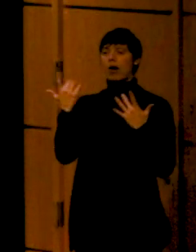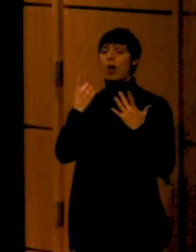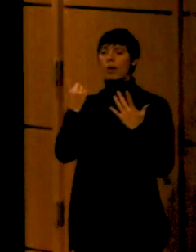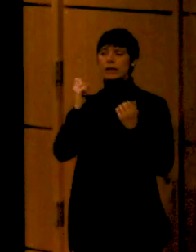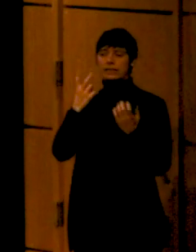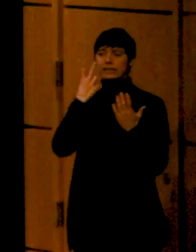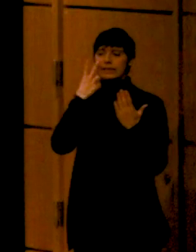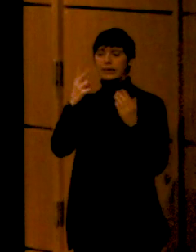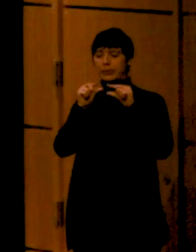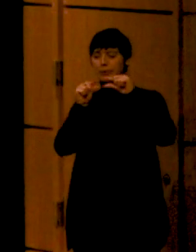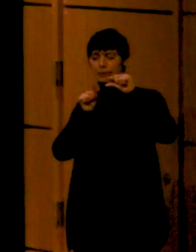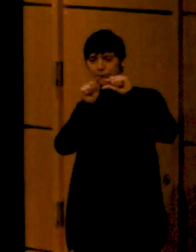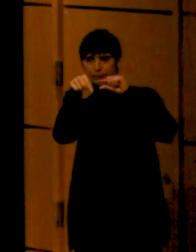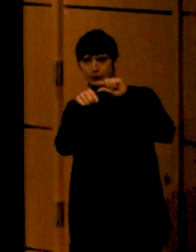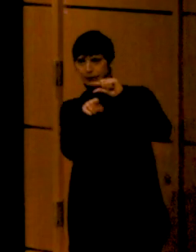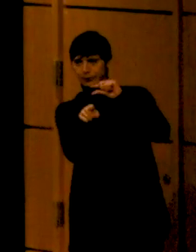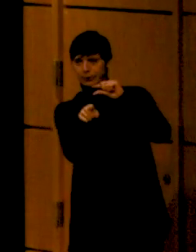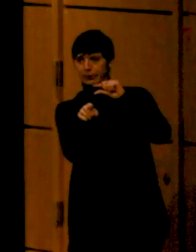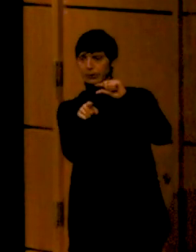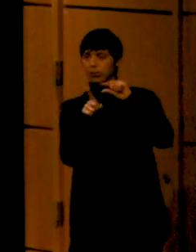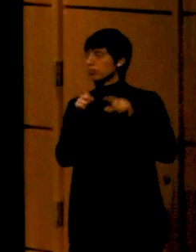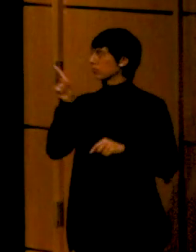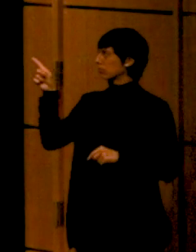And, of course, the character of this is completely different.